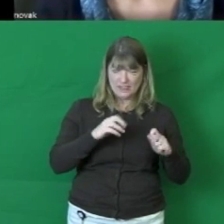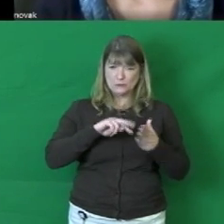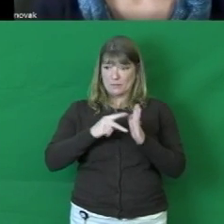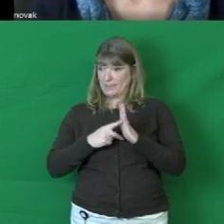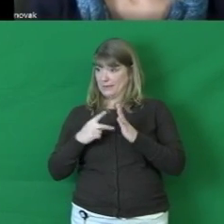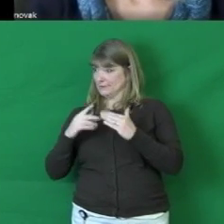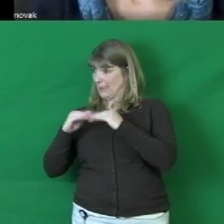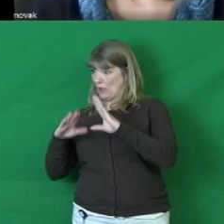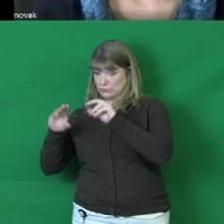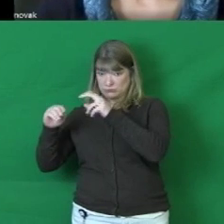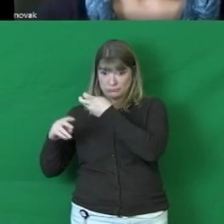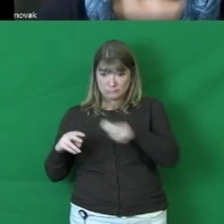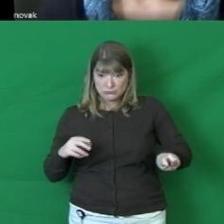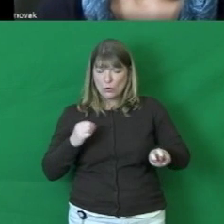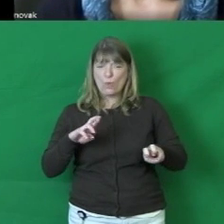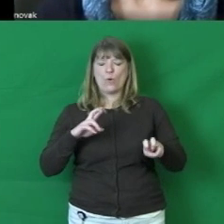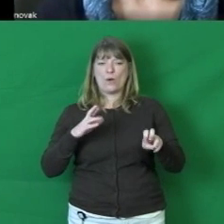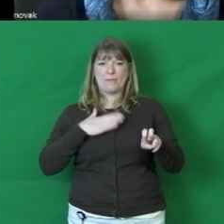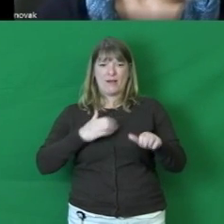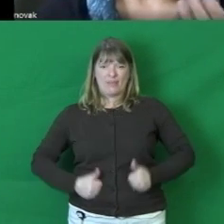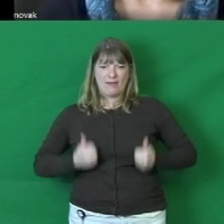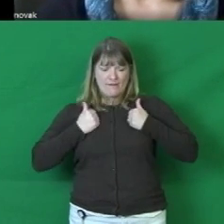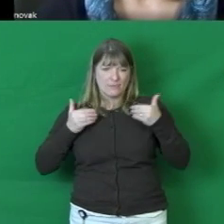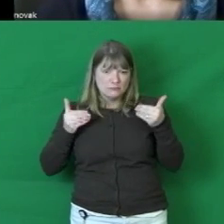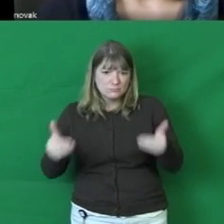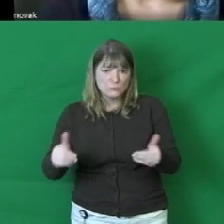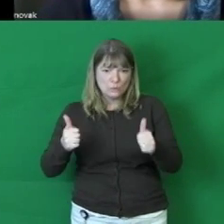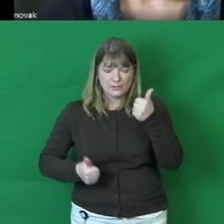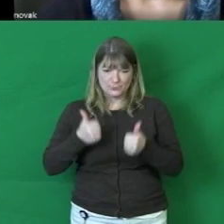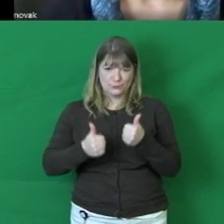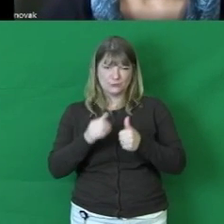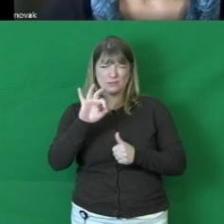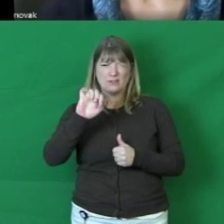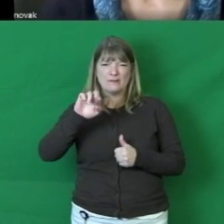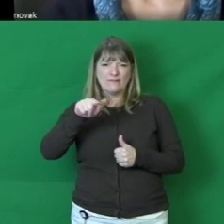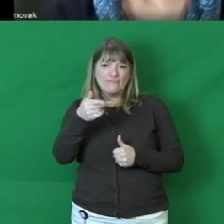forward in my life? So these are examples of figurative language